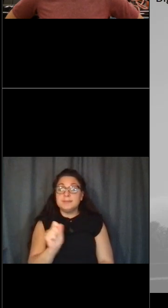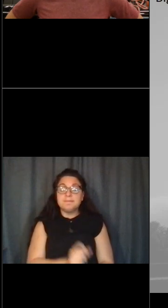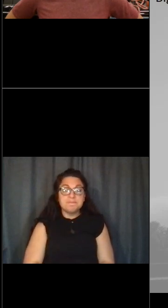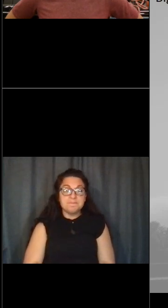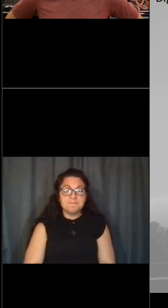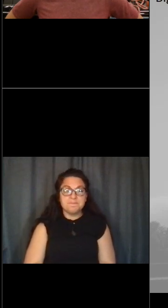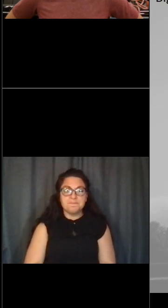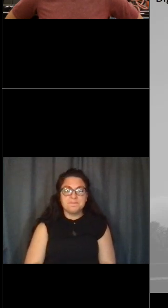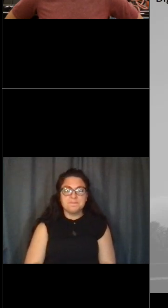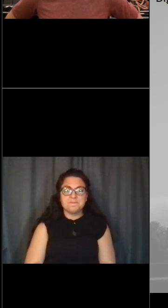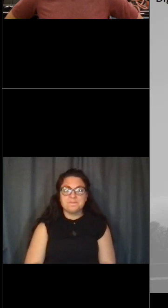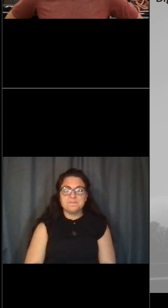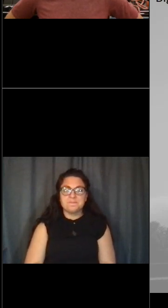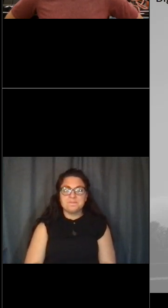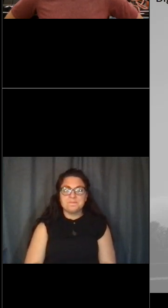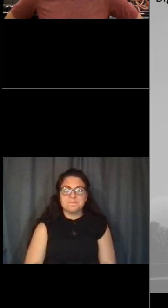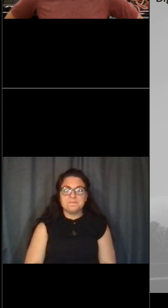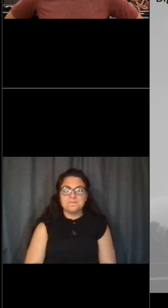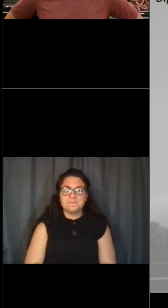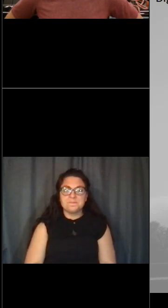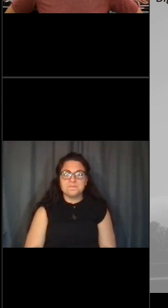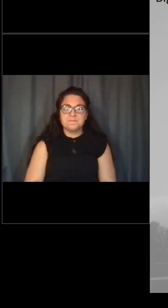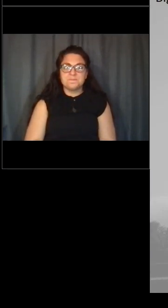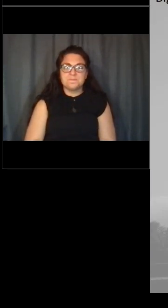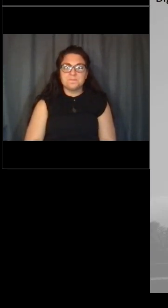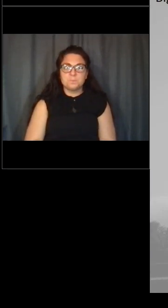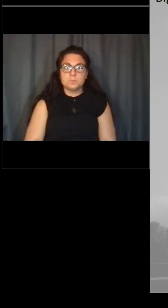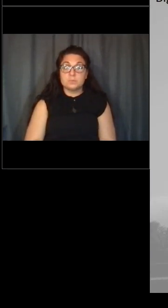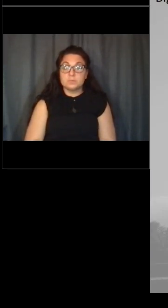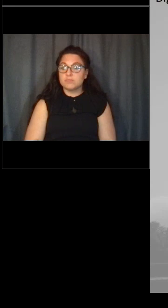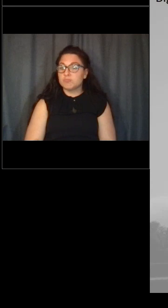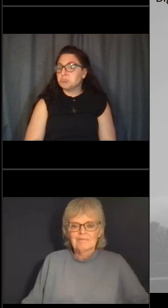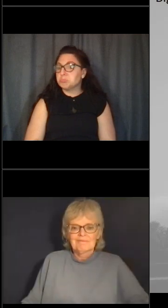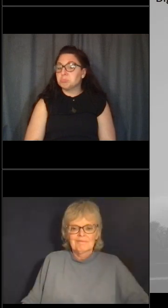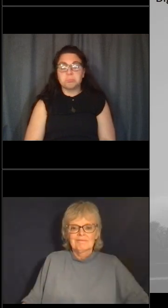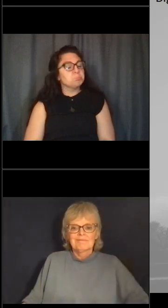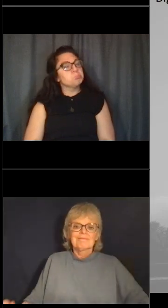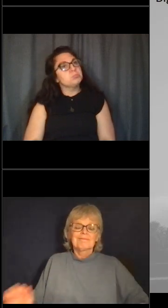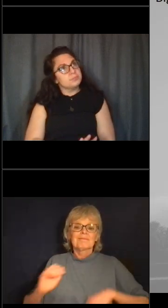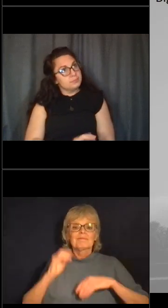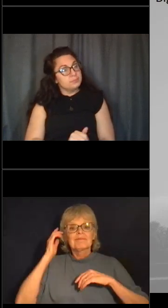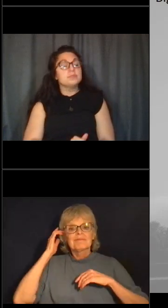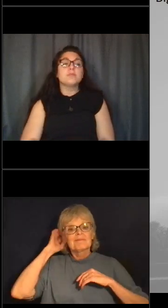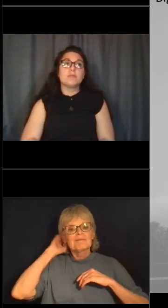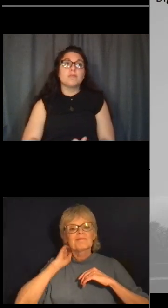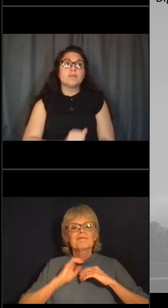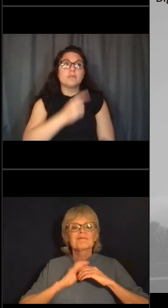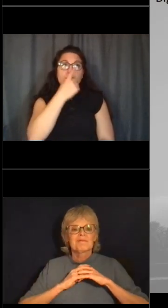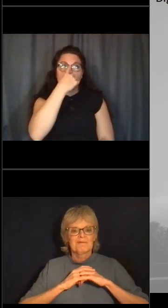[Katherine] Let's see, not necessarily that. Well, actually we have one question.